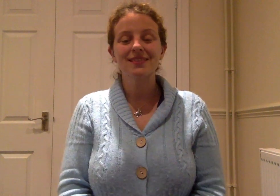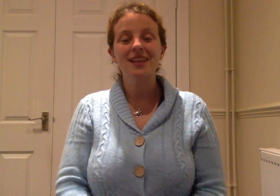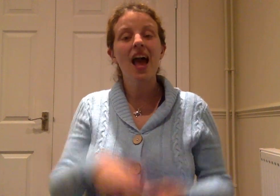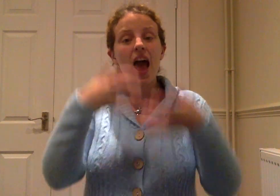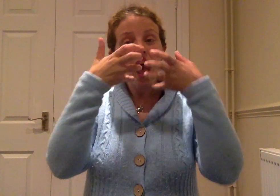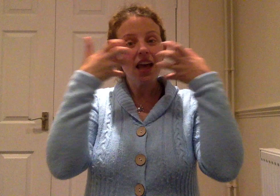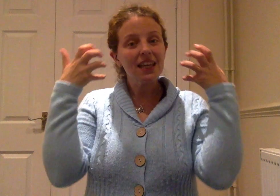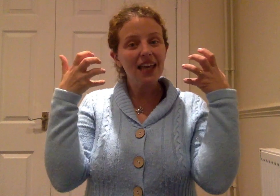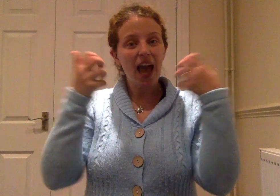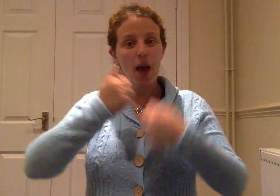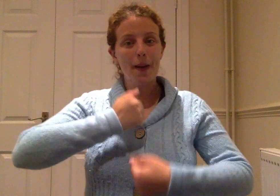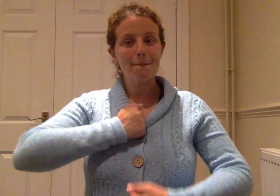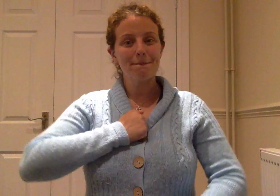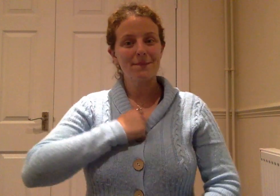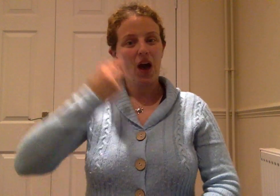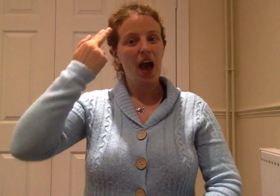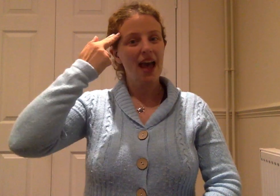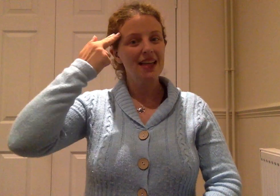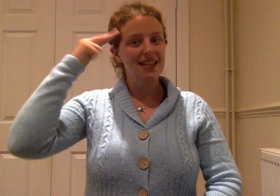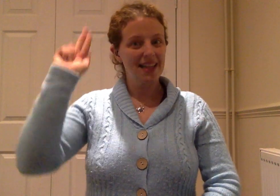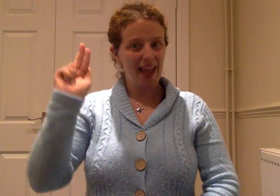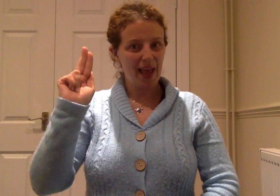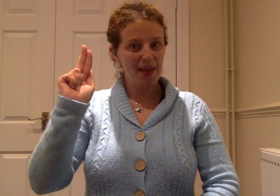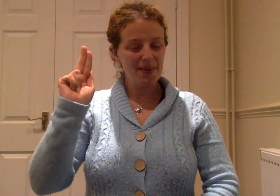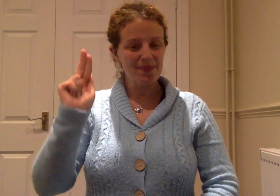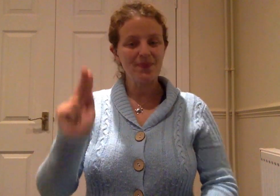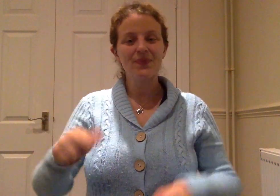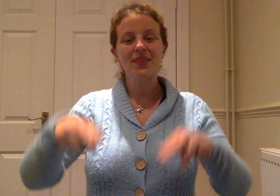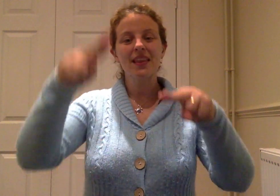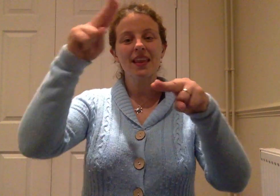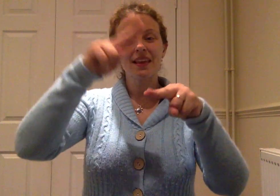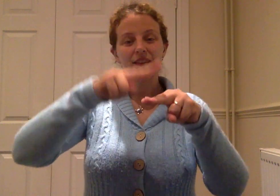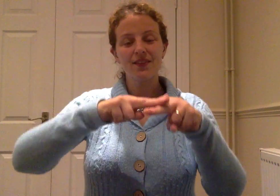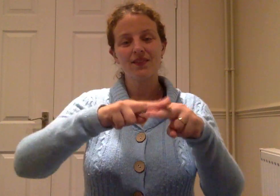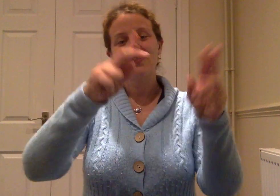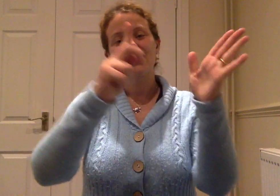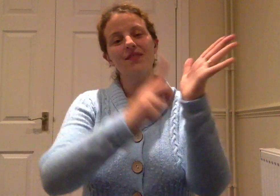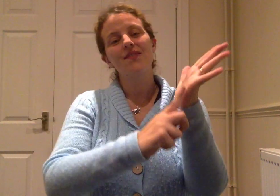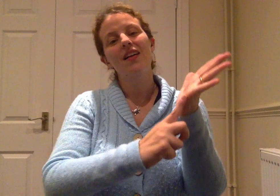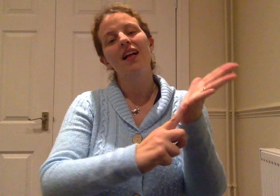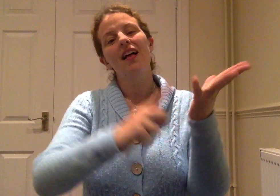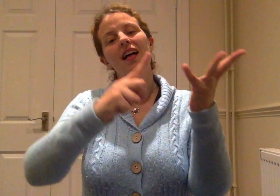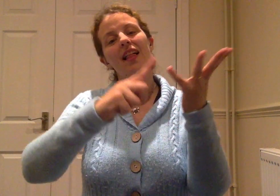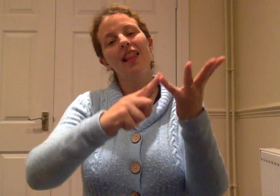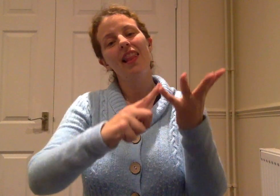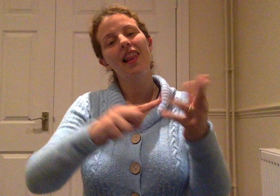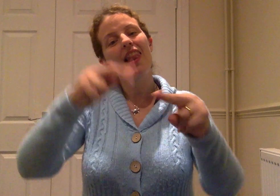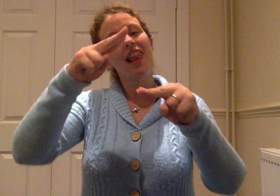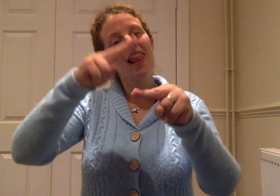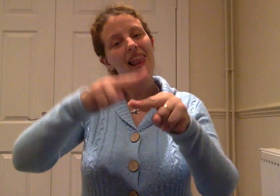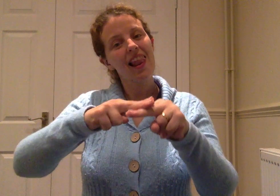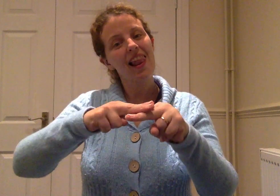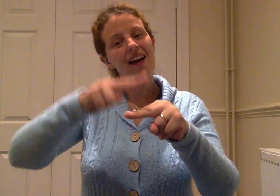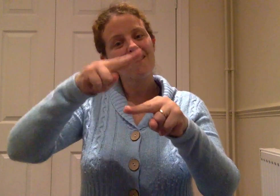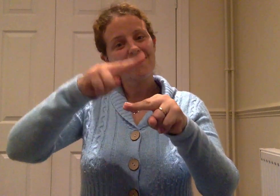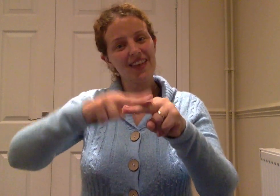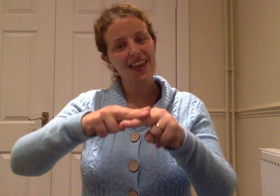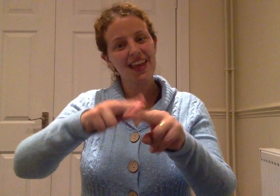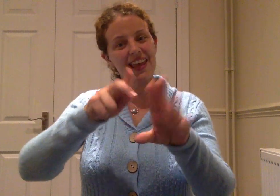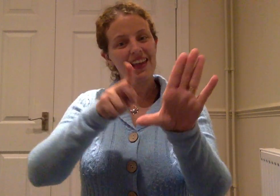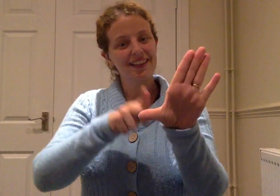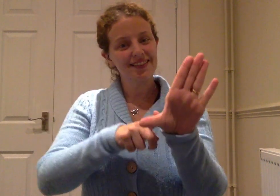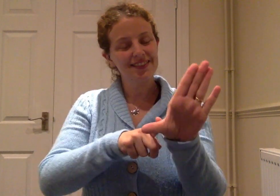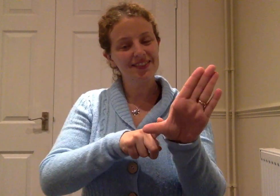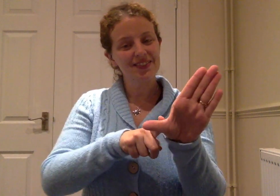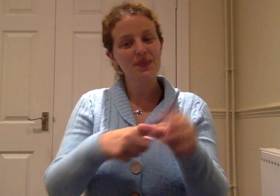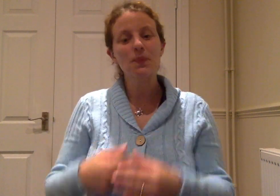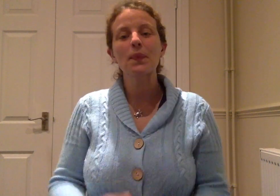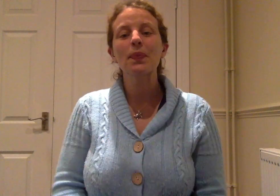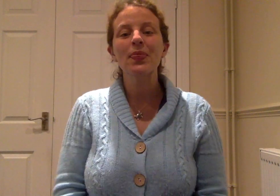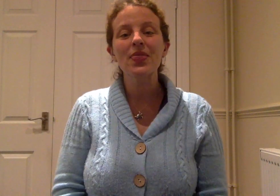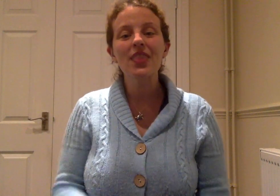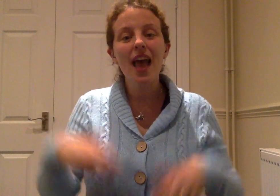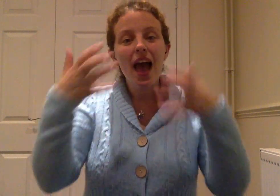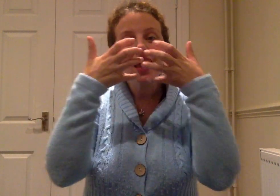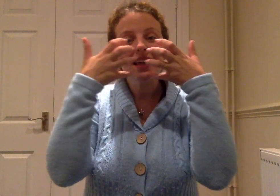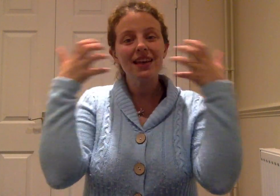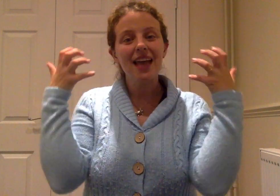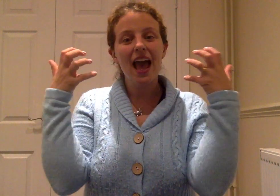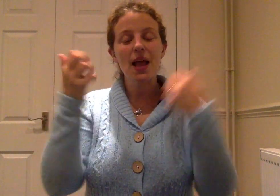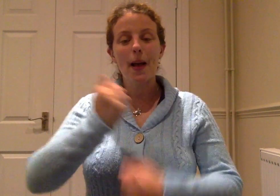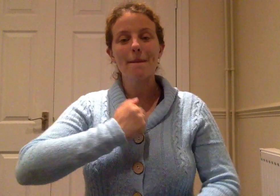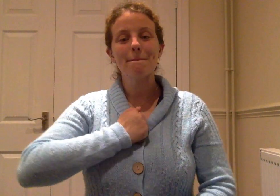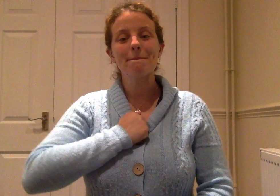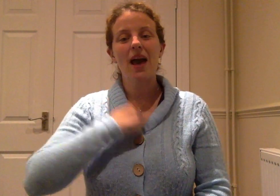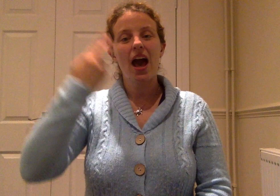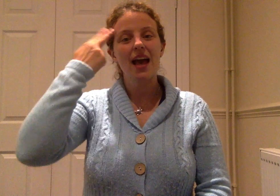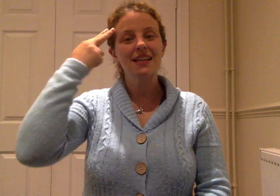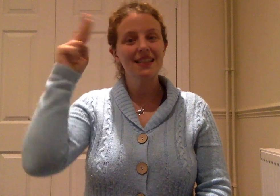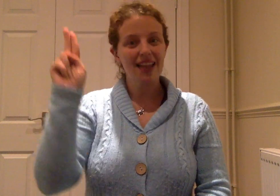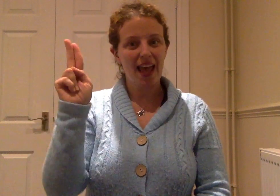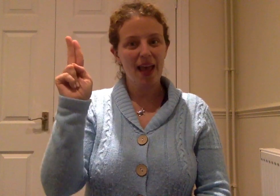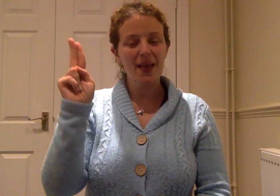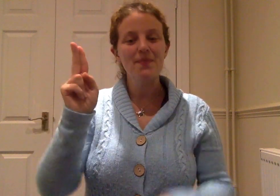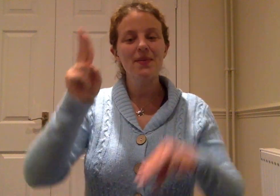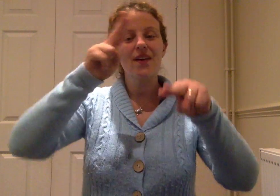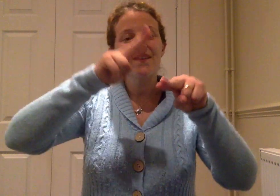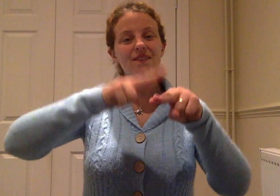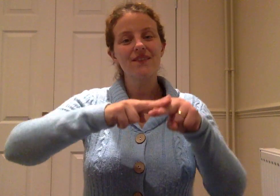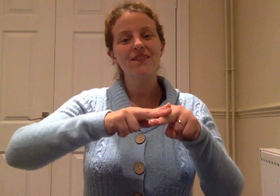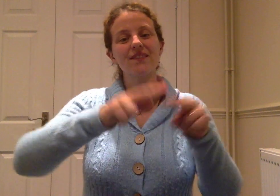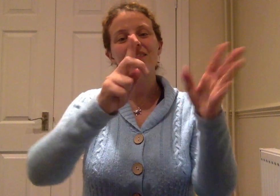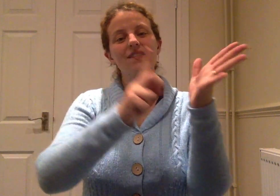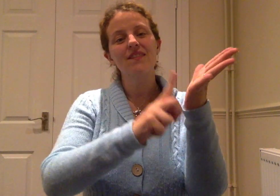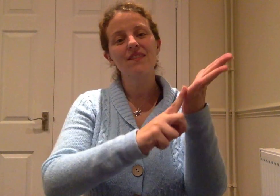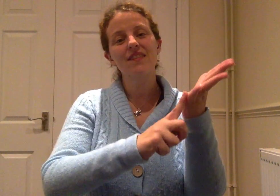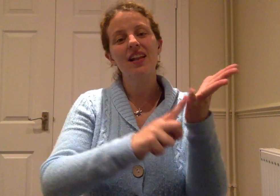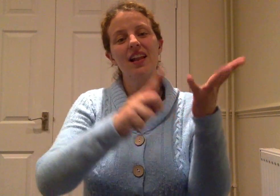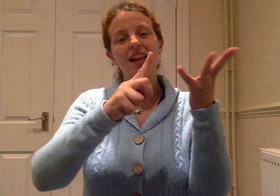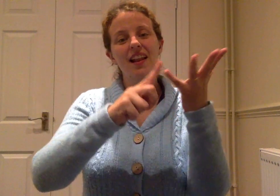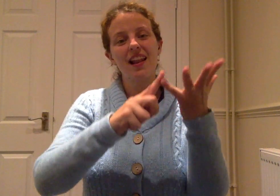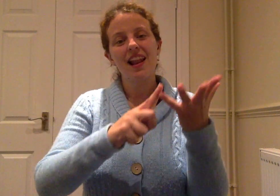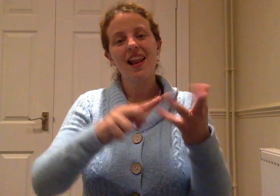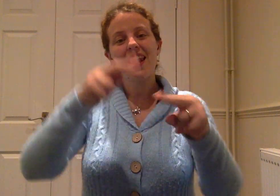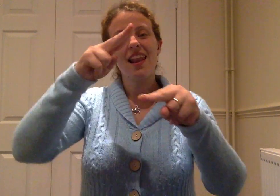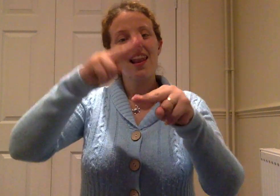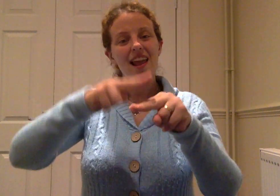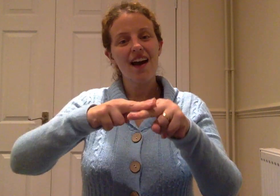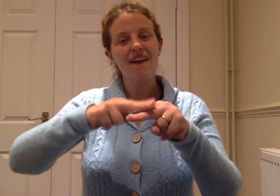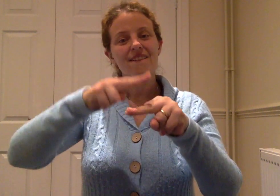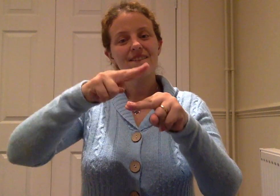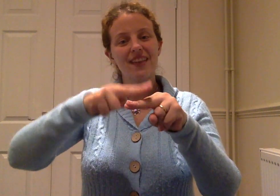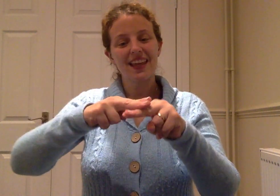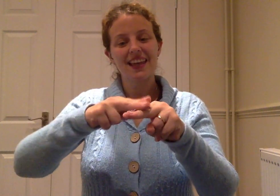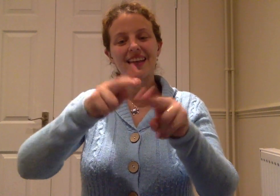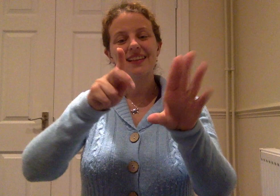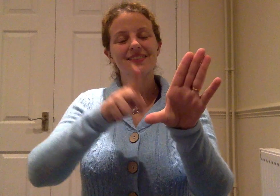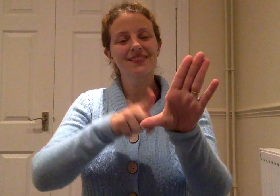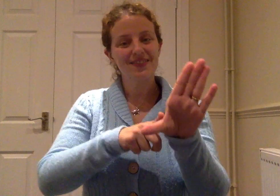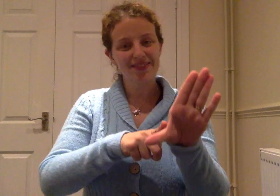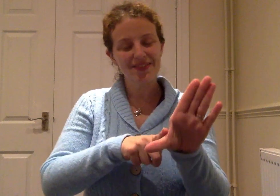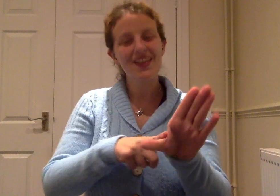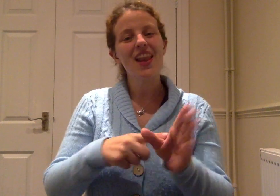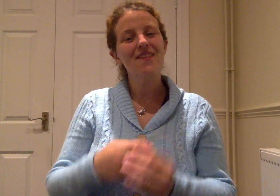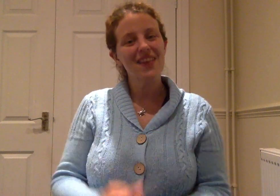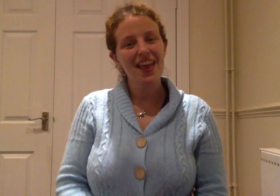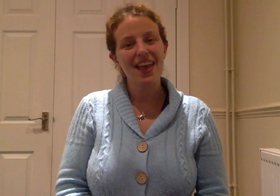Cat mine name Fluffy.